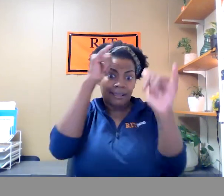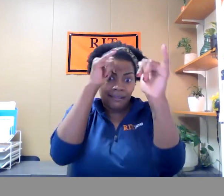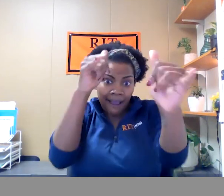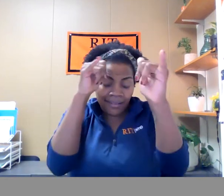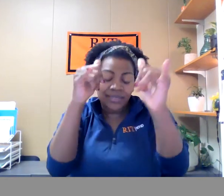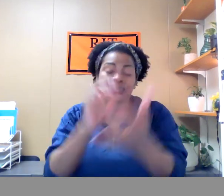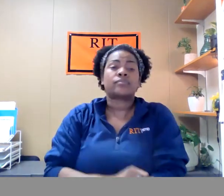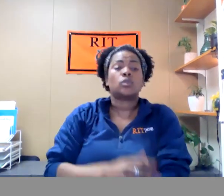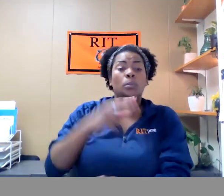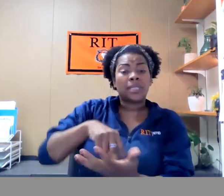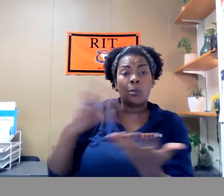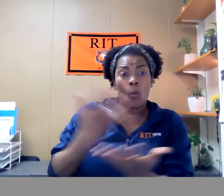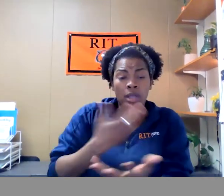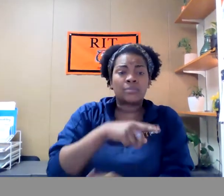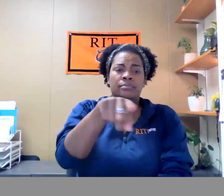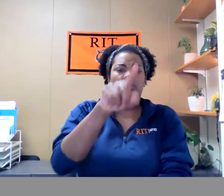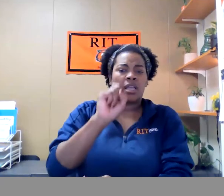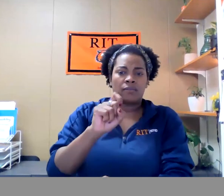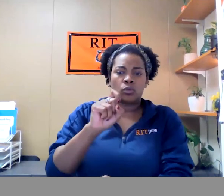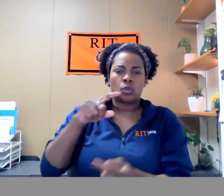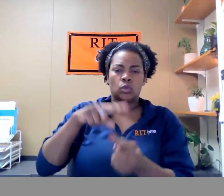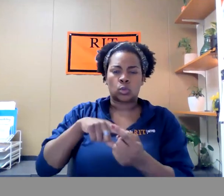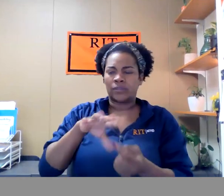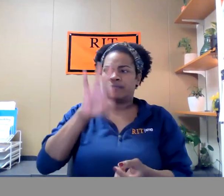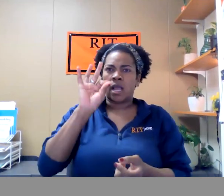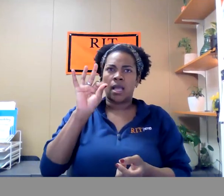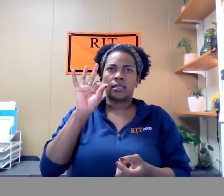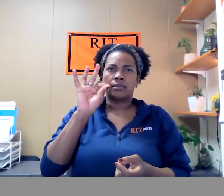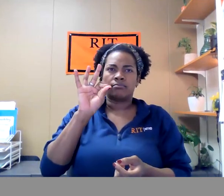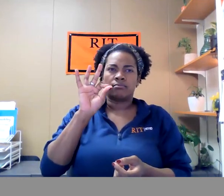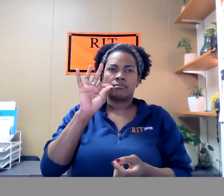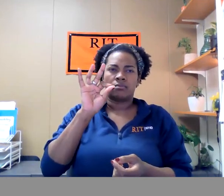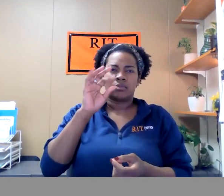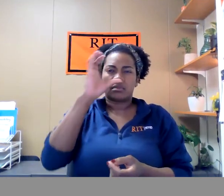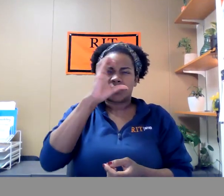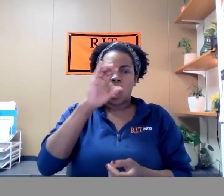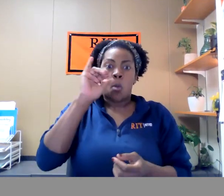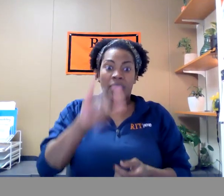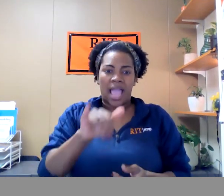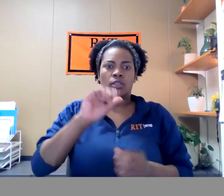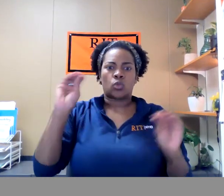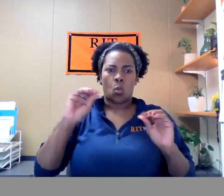and they mentioned something and you're like, "Oh, yeah. I feel the same way about that. What can we do about that?"